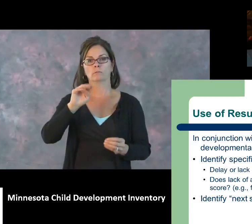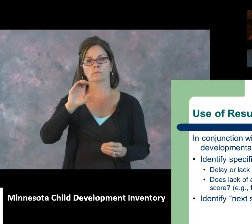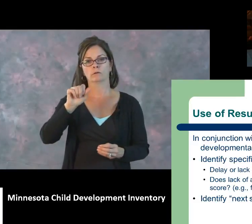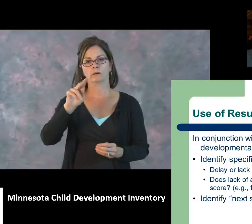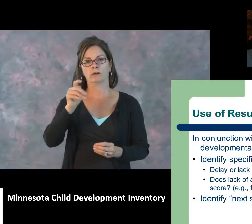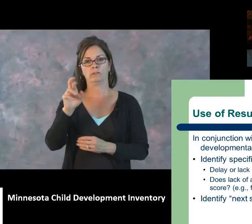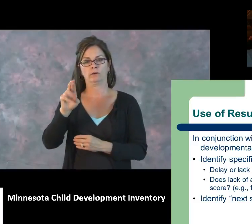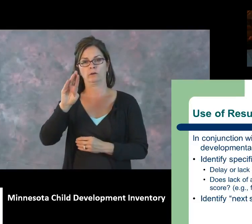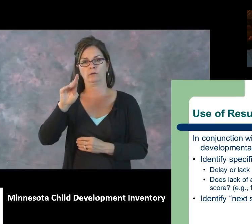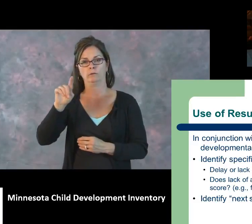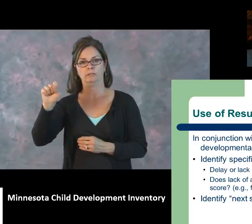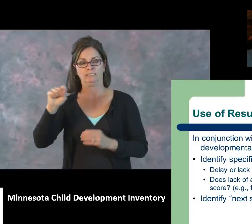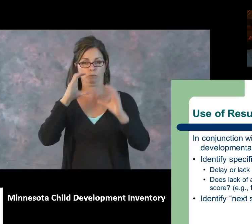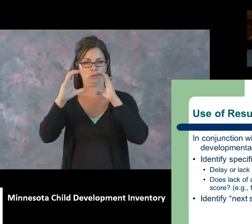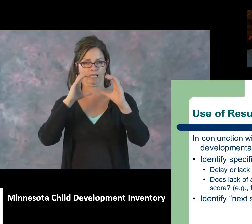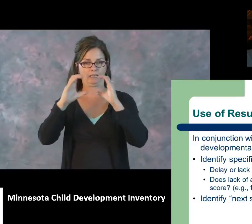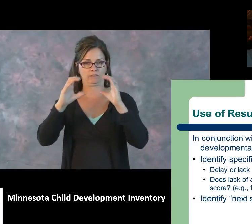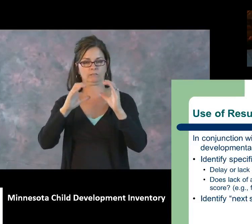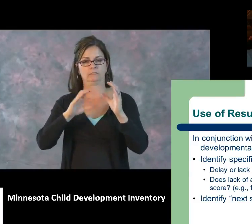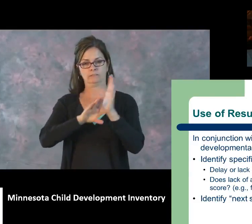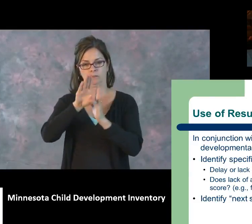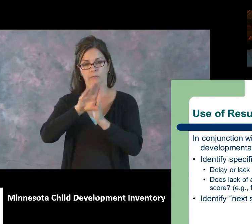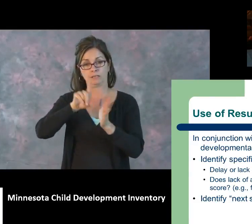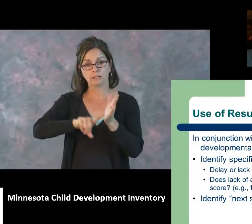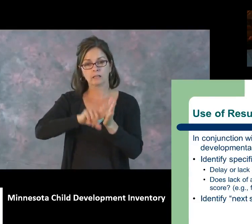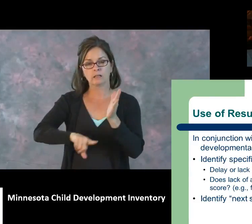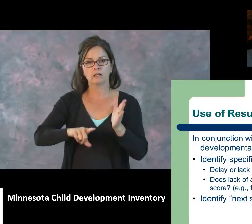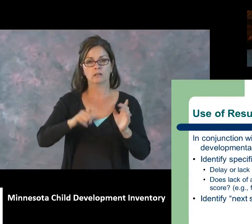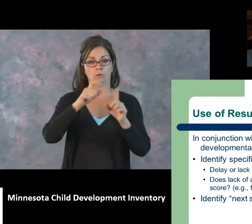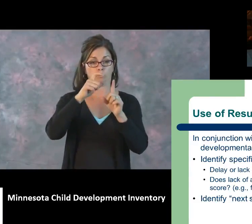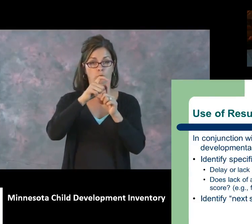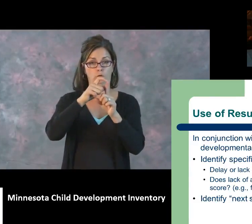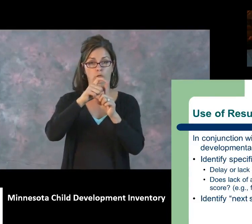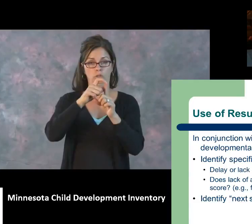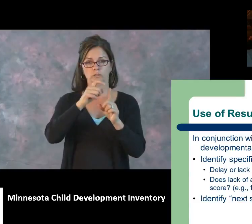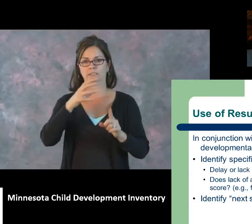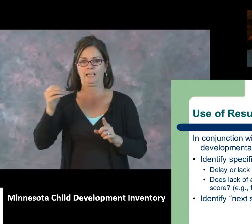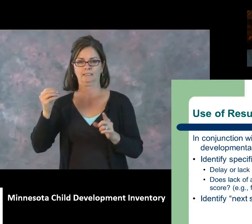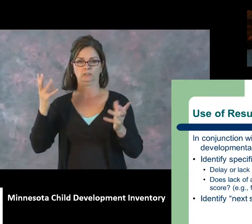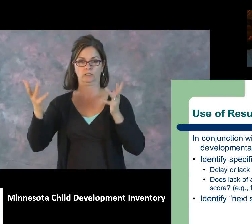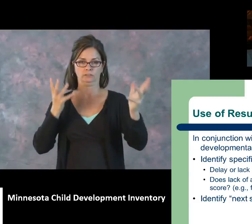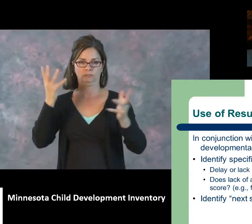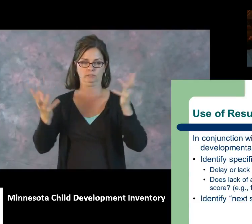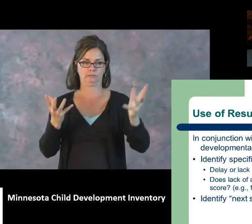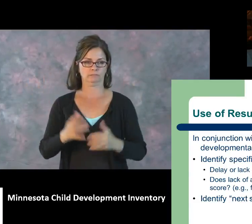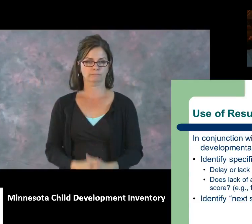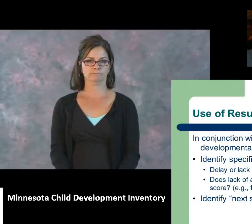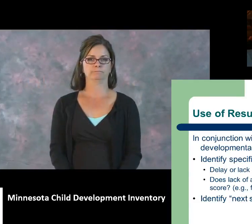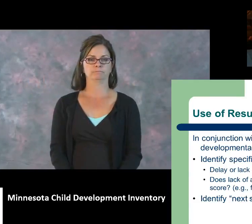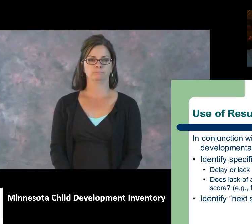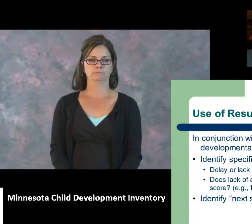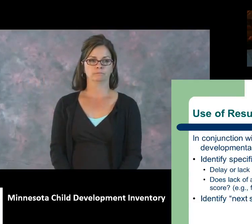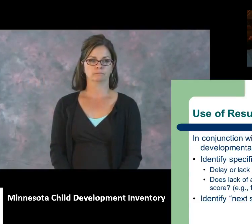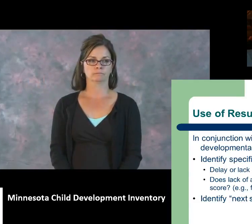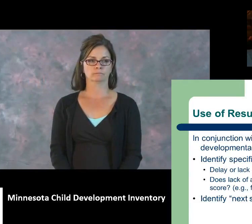Communicative Developmental Inventory: Words and Gestures.